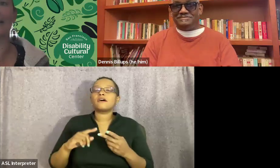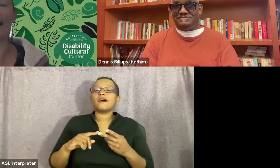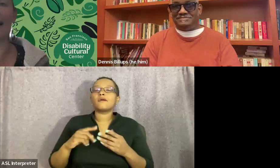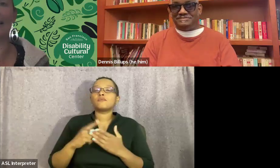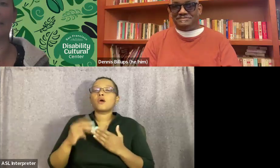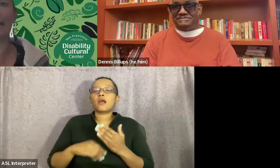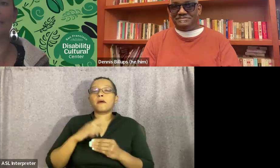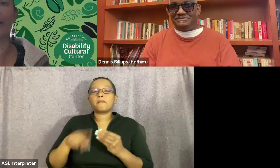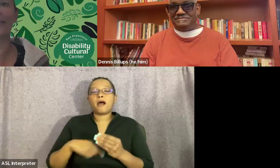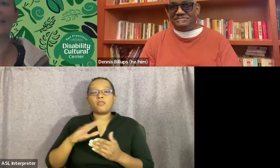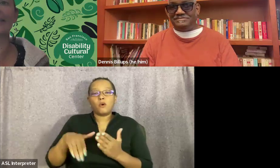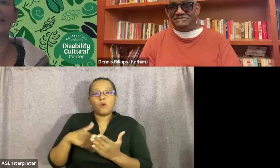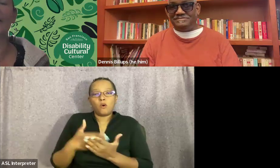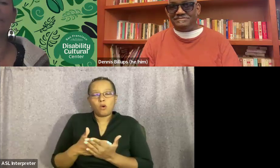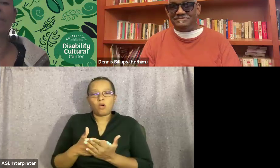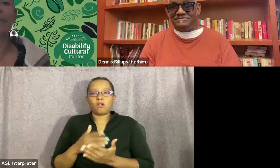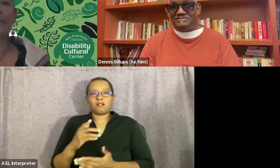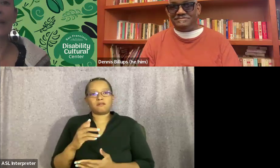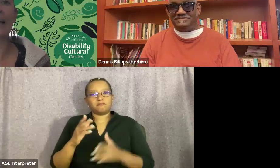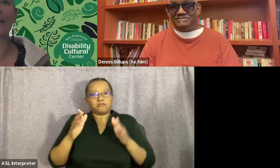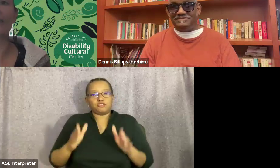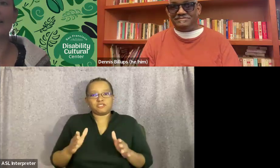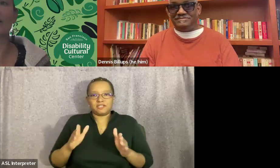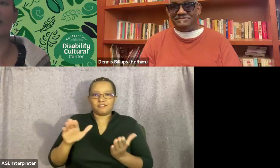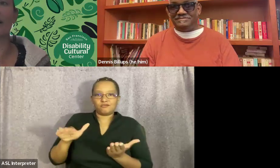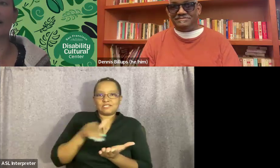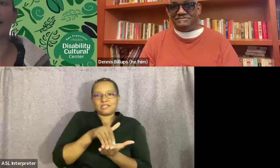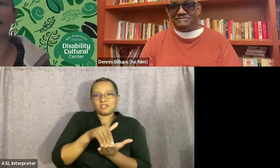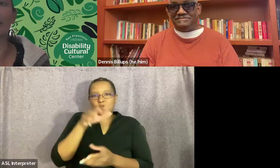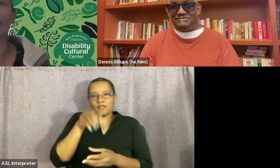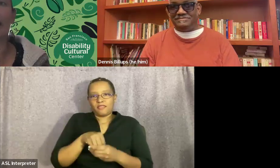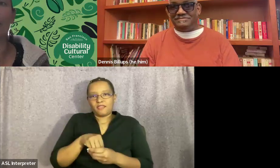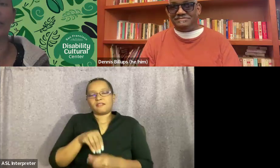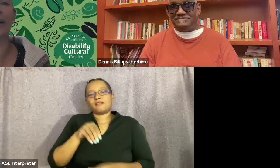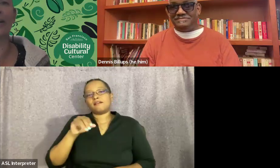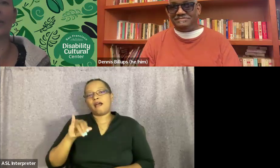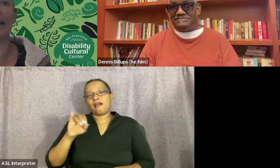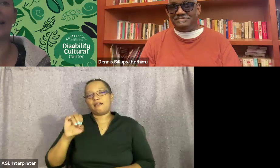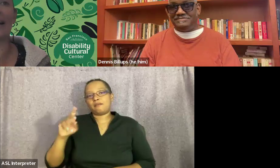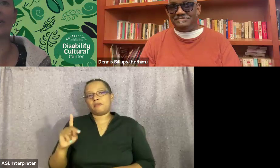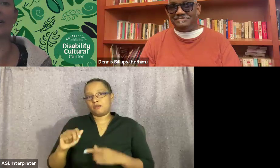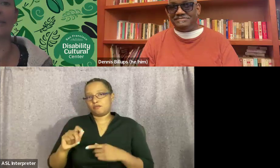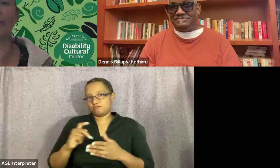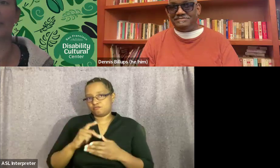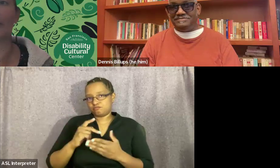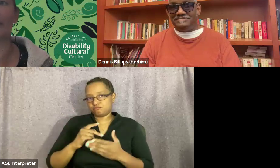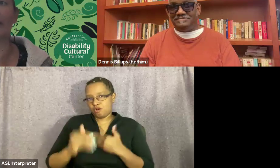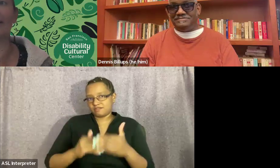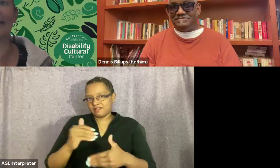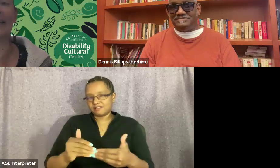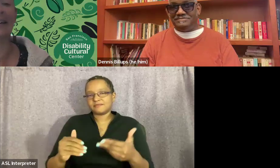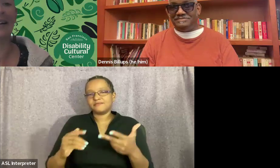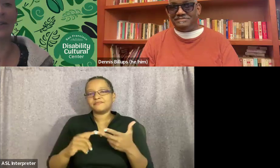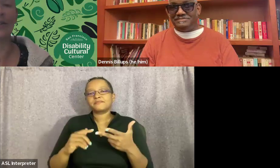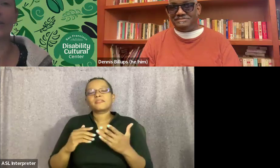in the IEP process and an event on Care Work and direct action movement organizing and those are